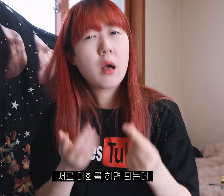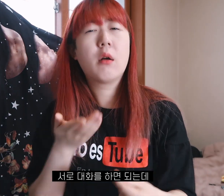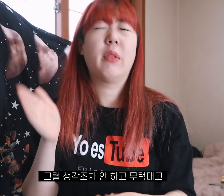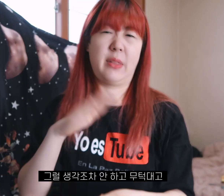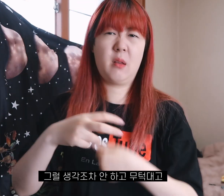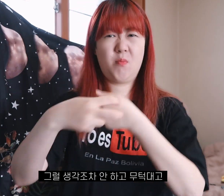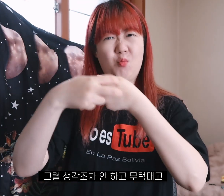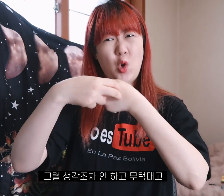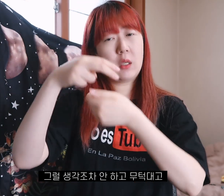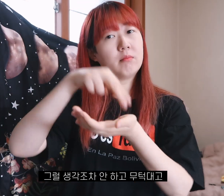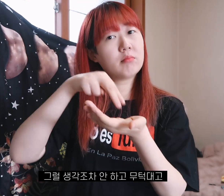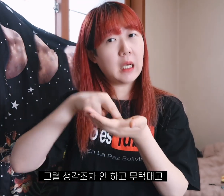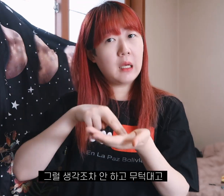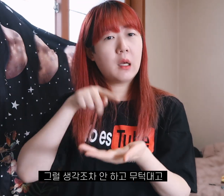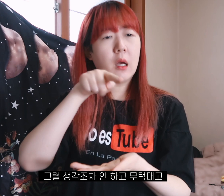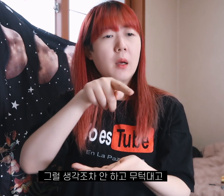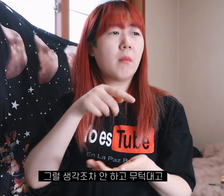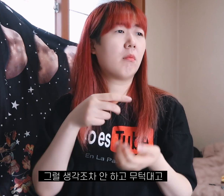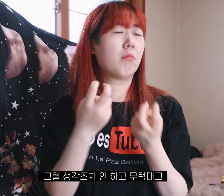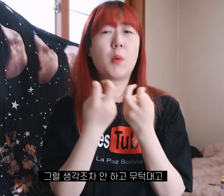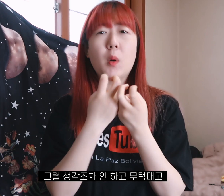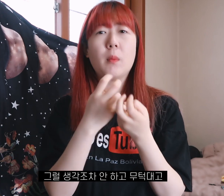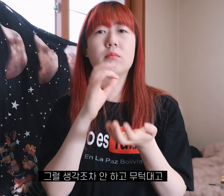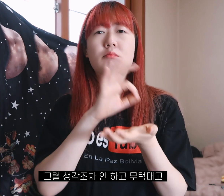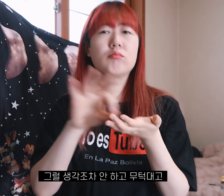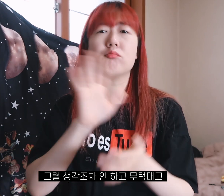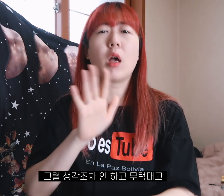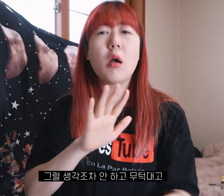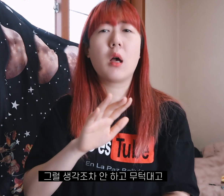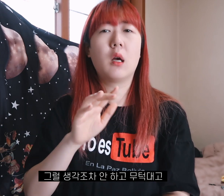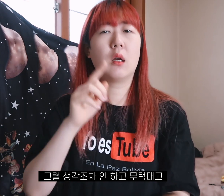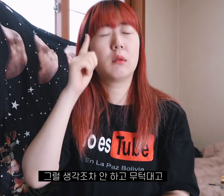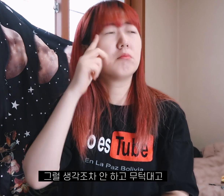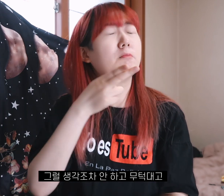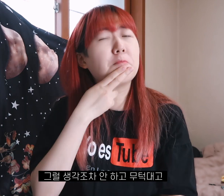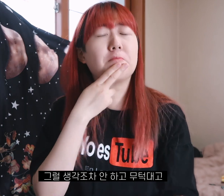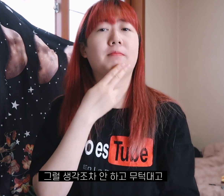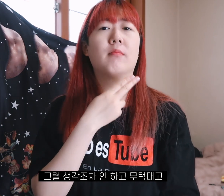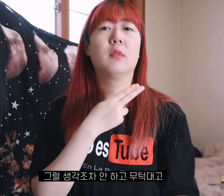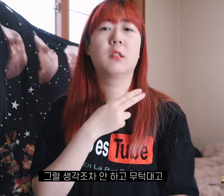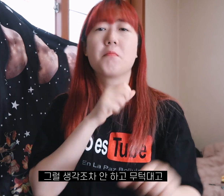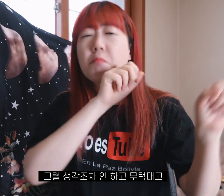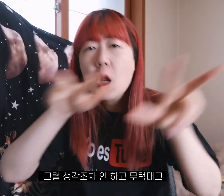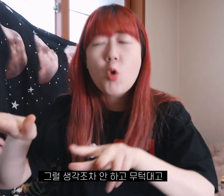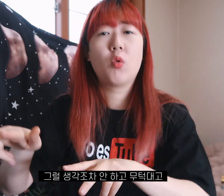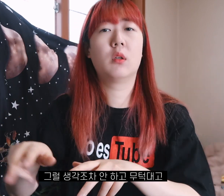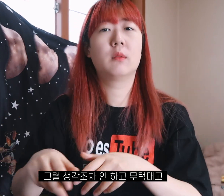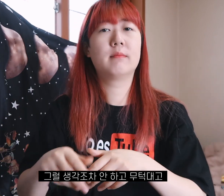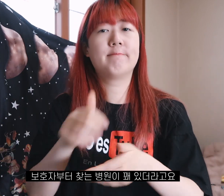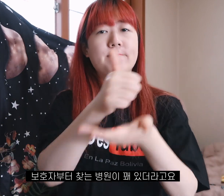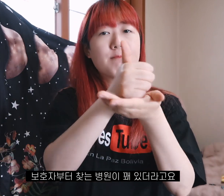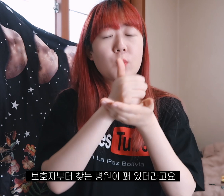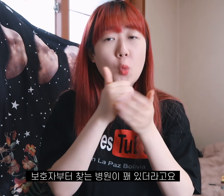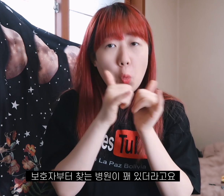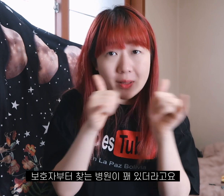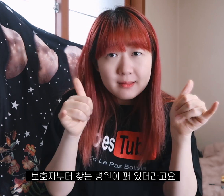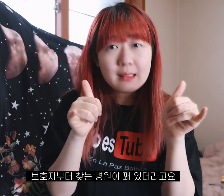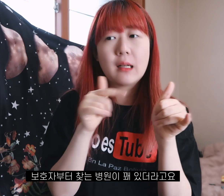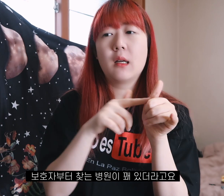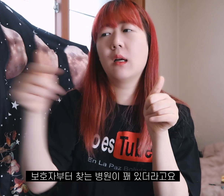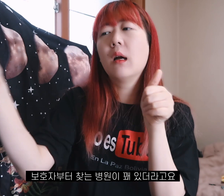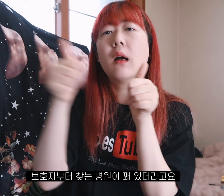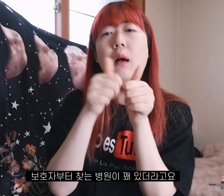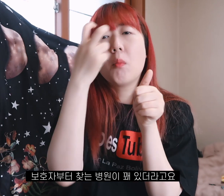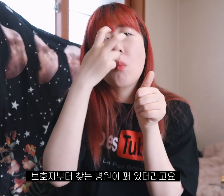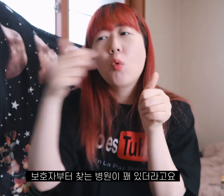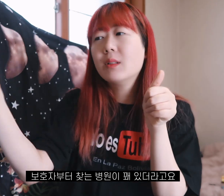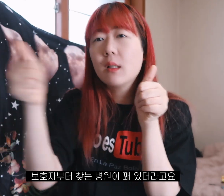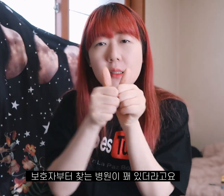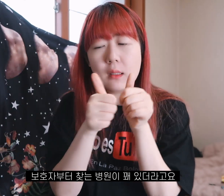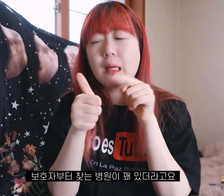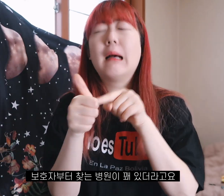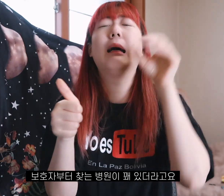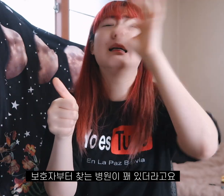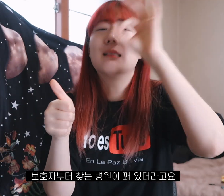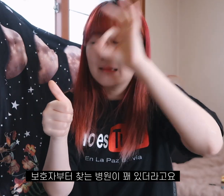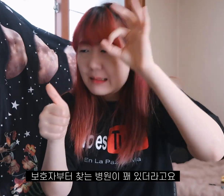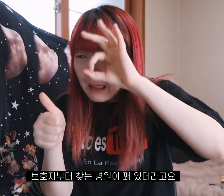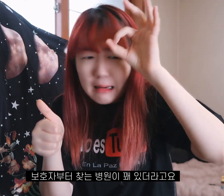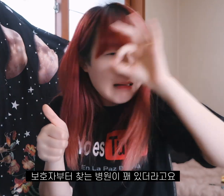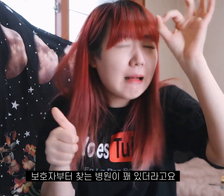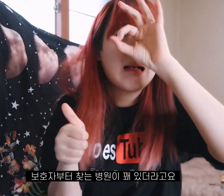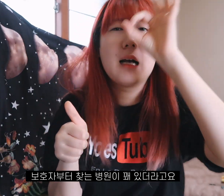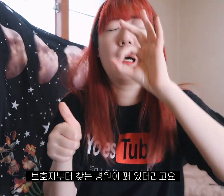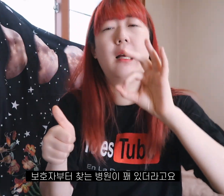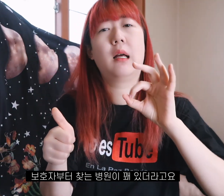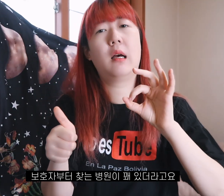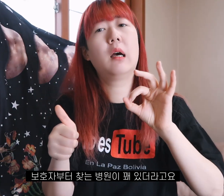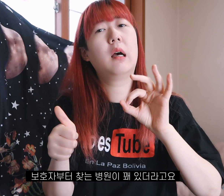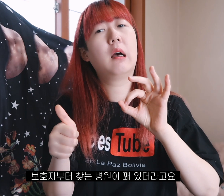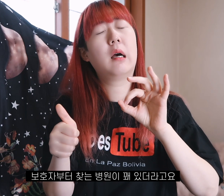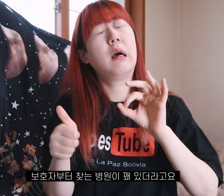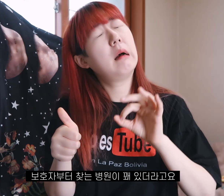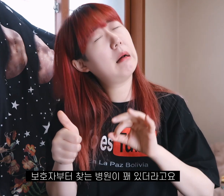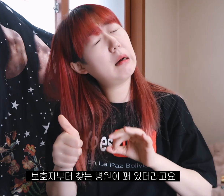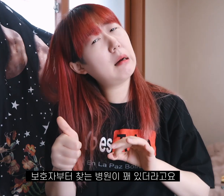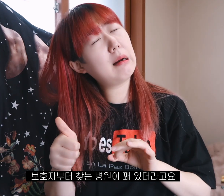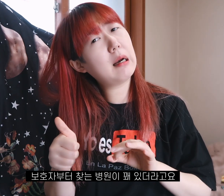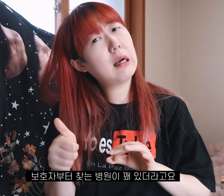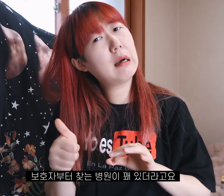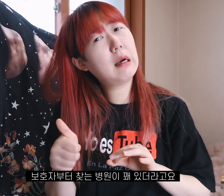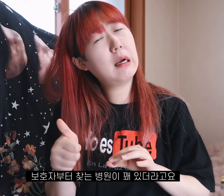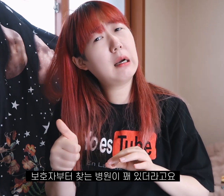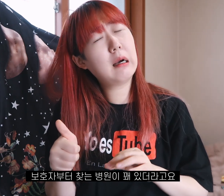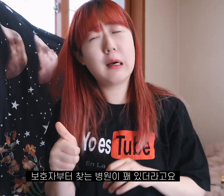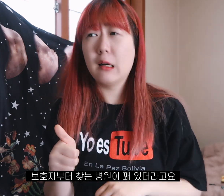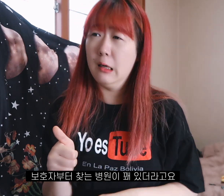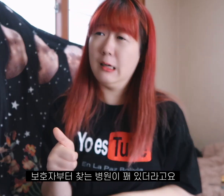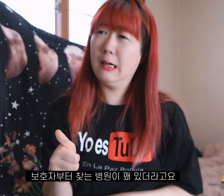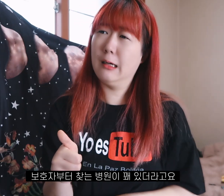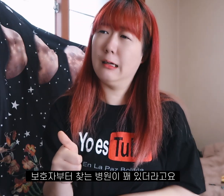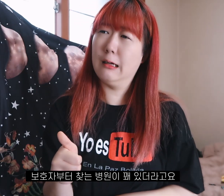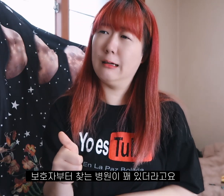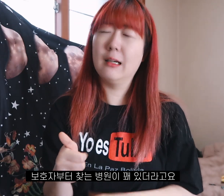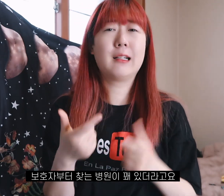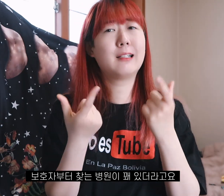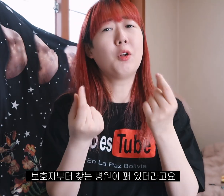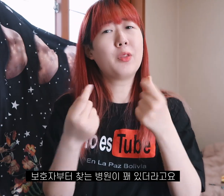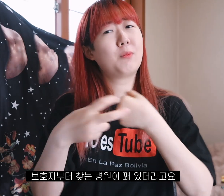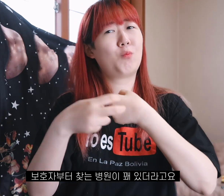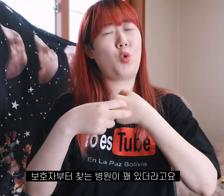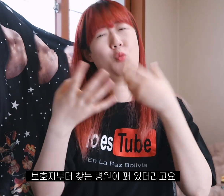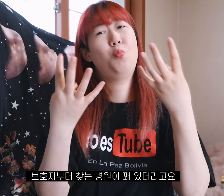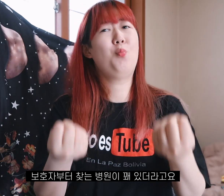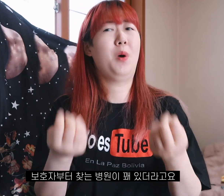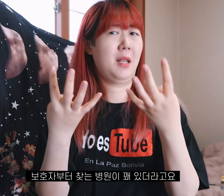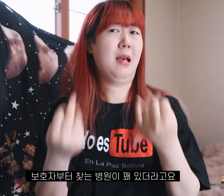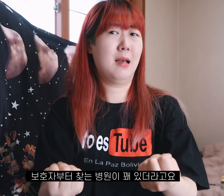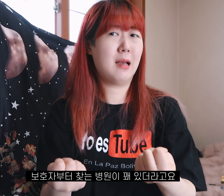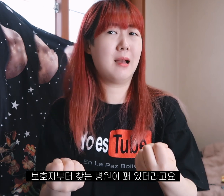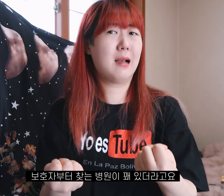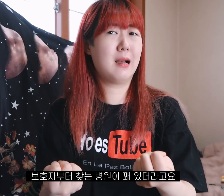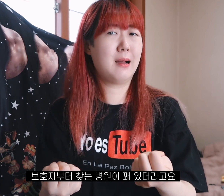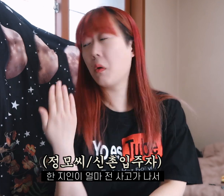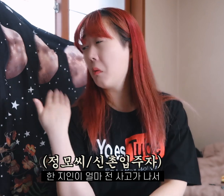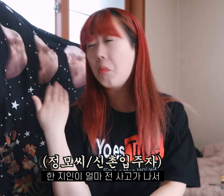but there are quite a few hospitals that do not even think about it and go to the guardians blindly.